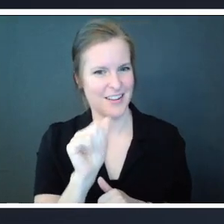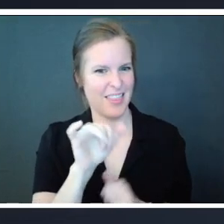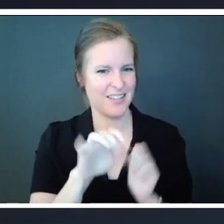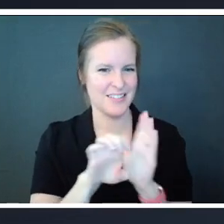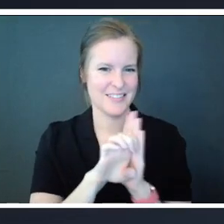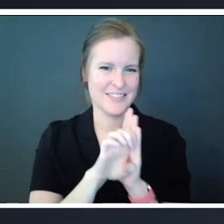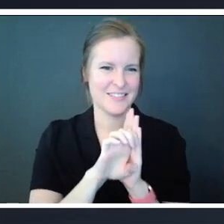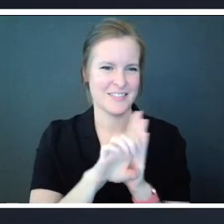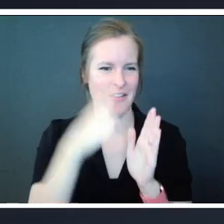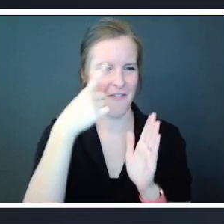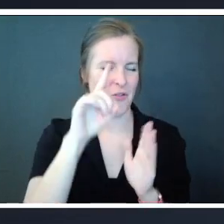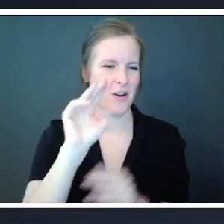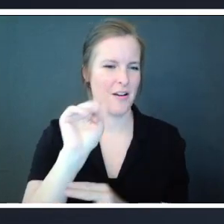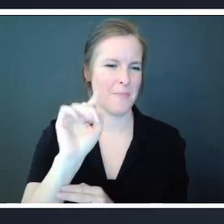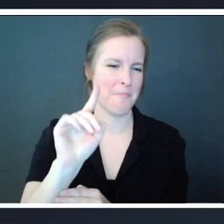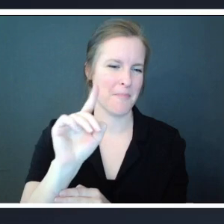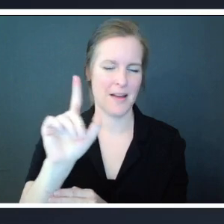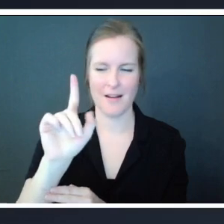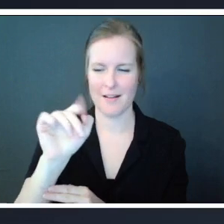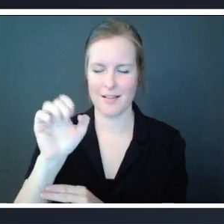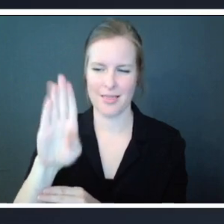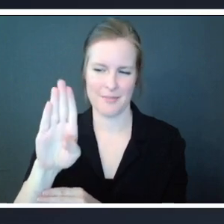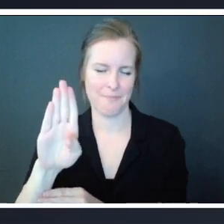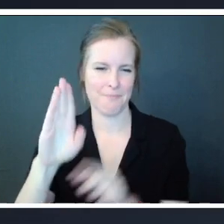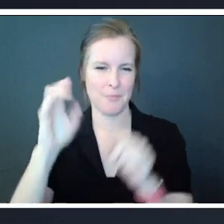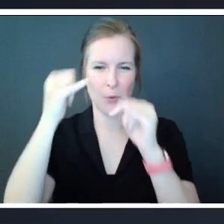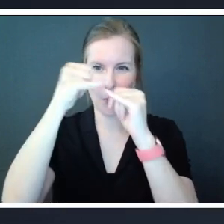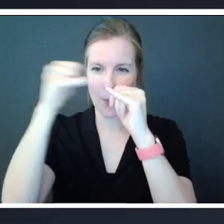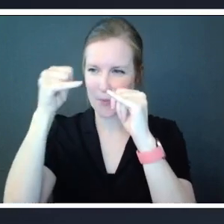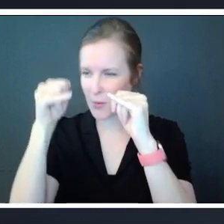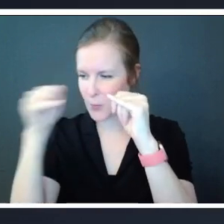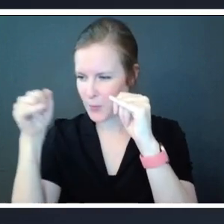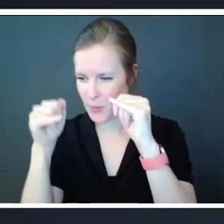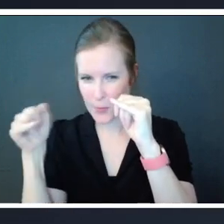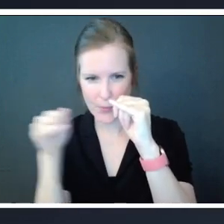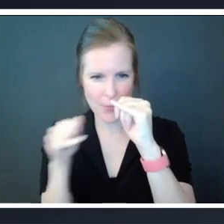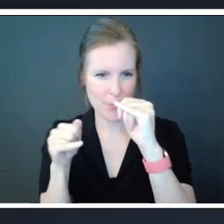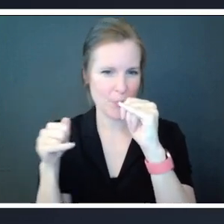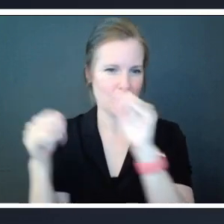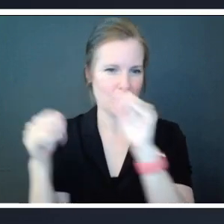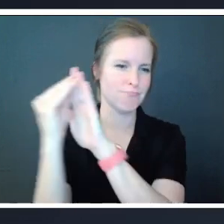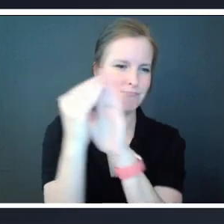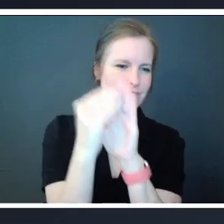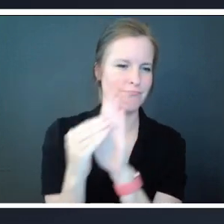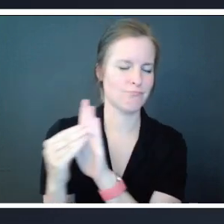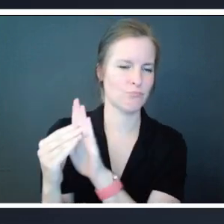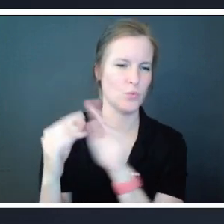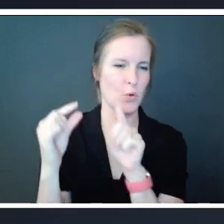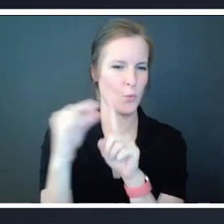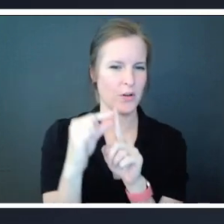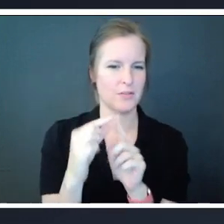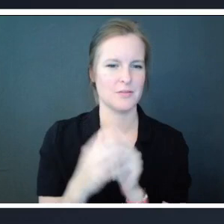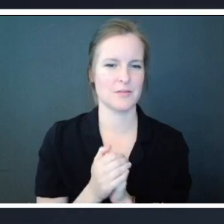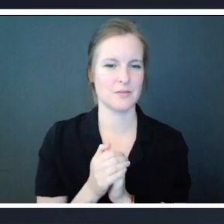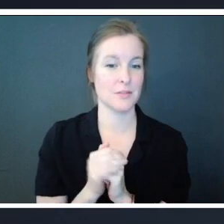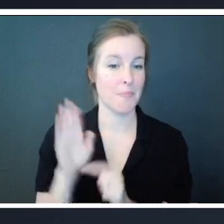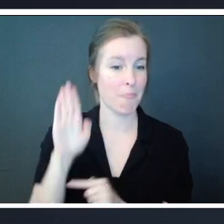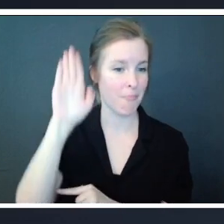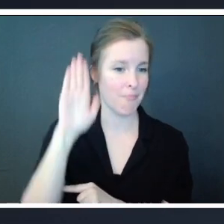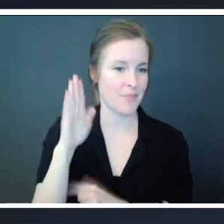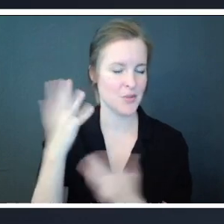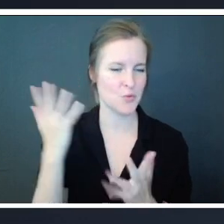style prompts that I had mentioned in here. Local Act Local act is by not letting her cats out and